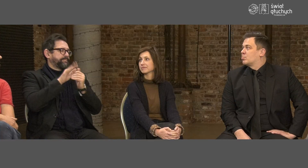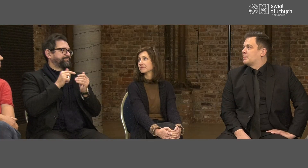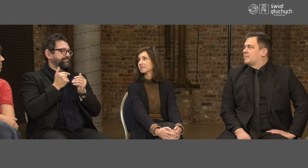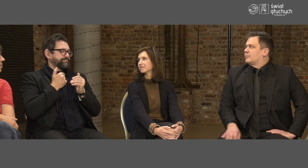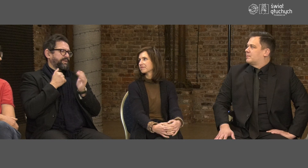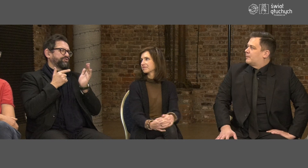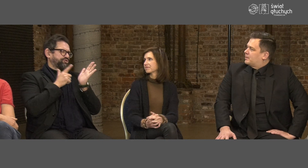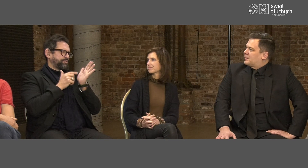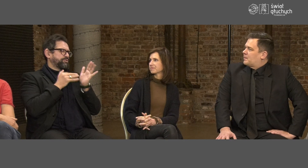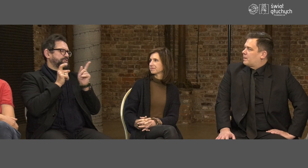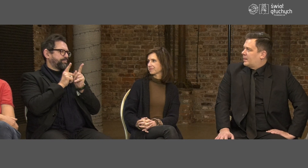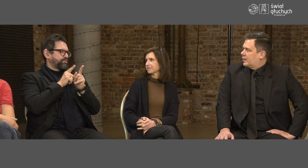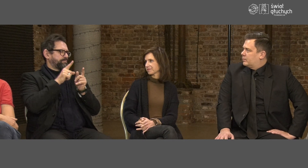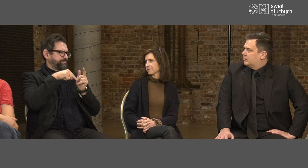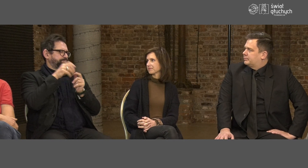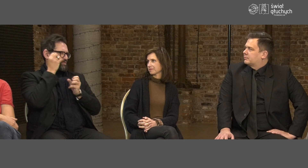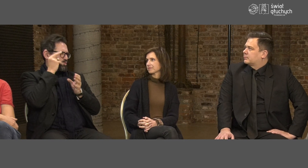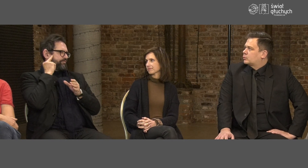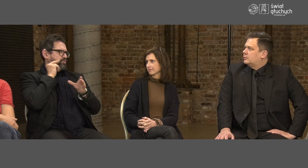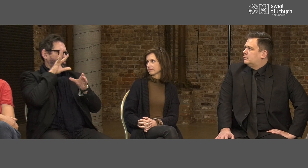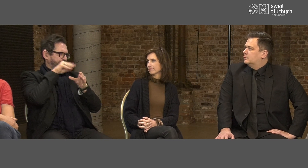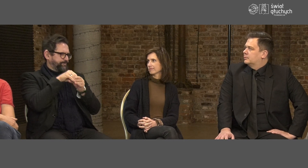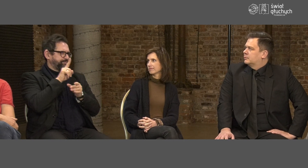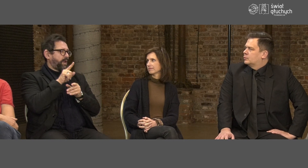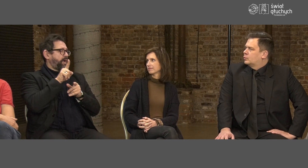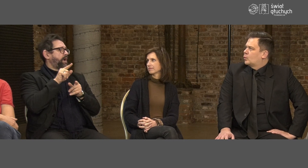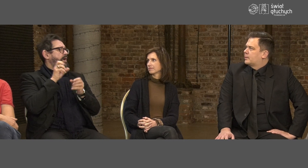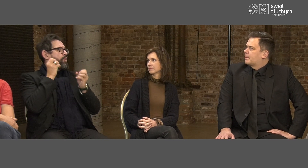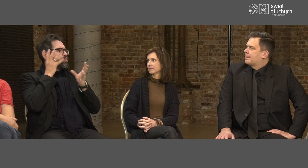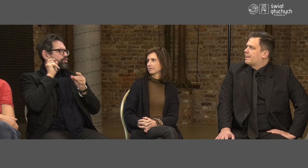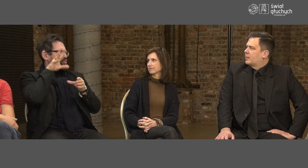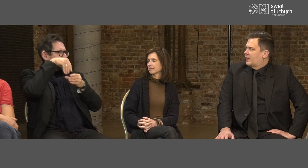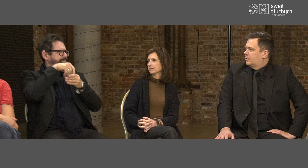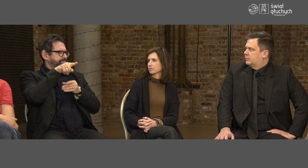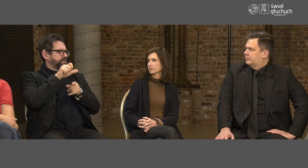[Michał] It’s often the case in Deaf culture